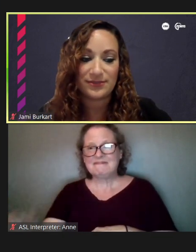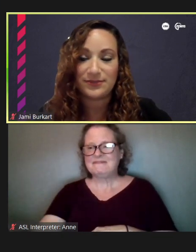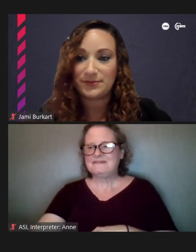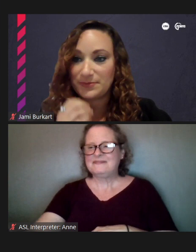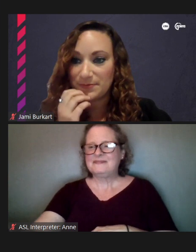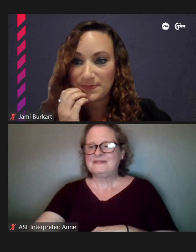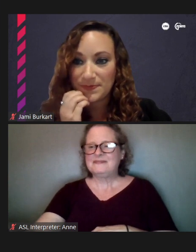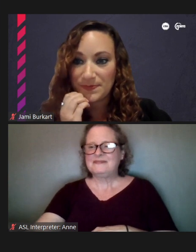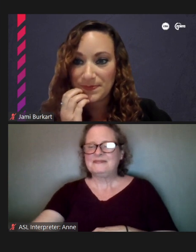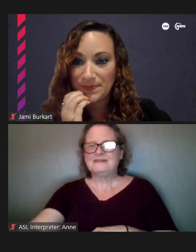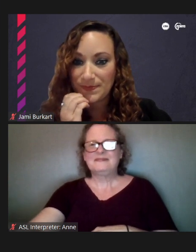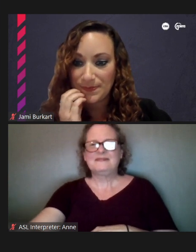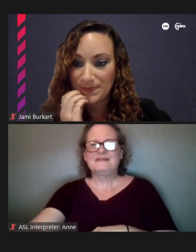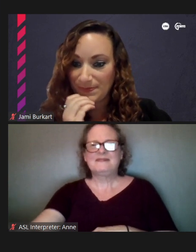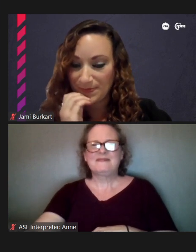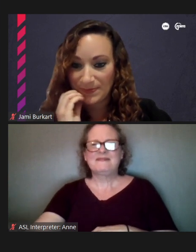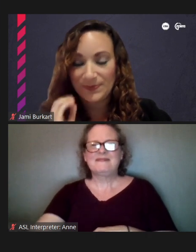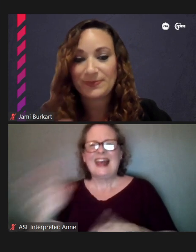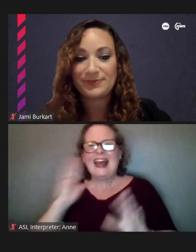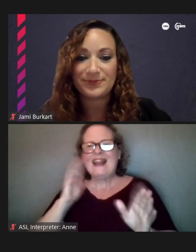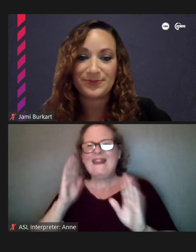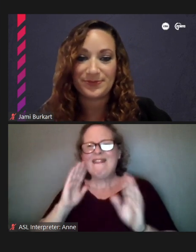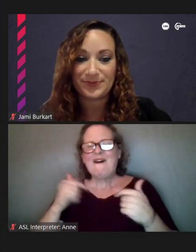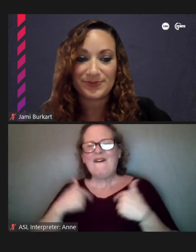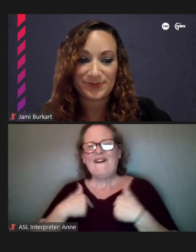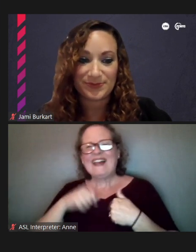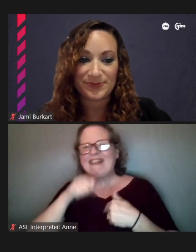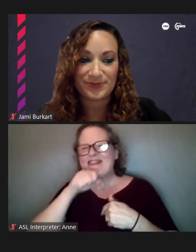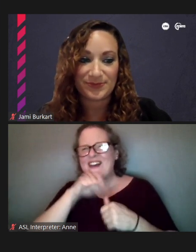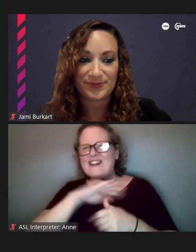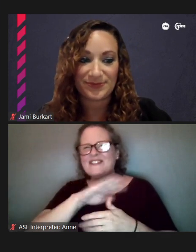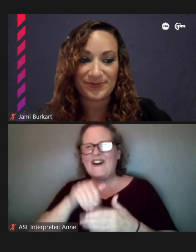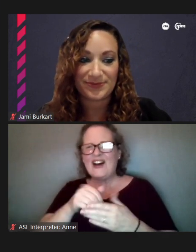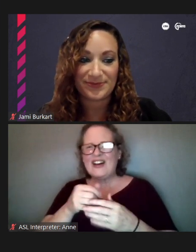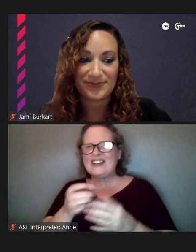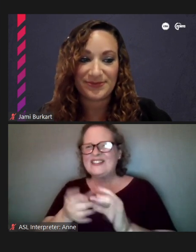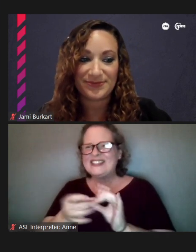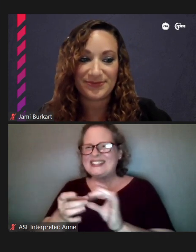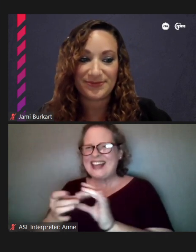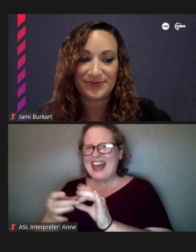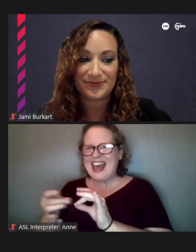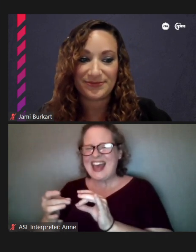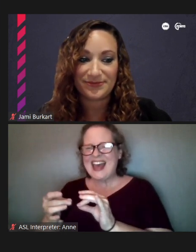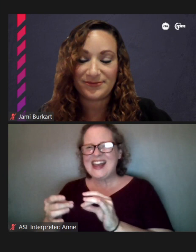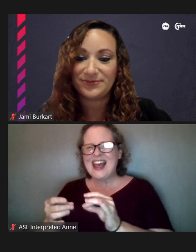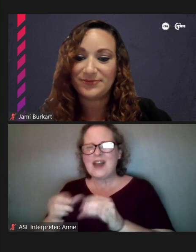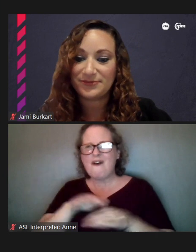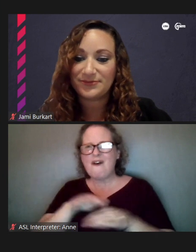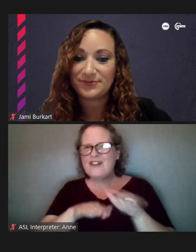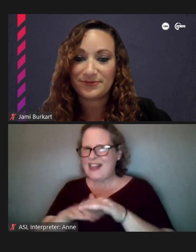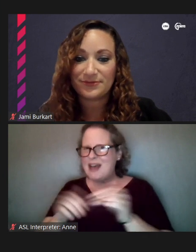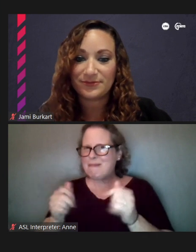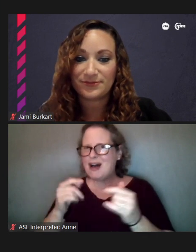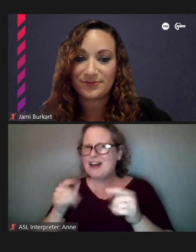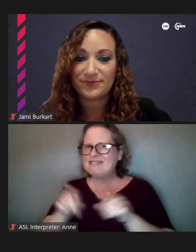Hi. I love what everybody's said and how much overlap there is, and also the idea board. The